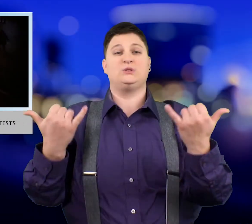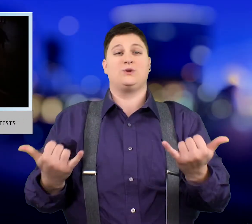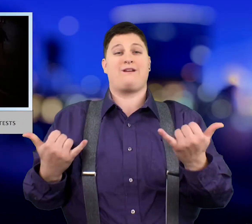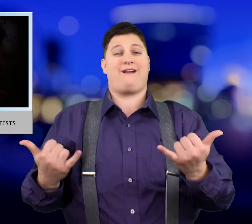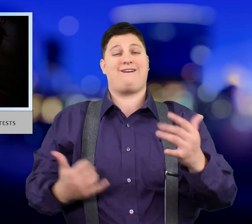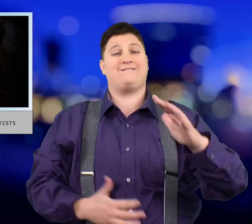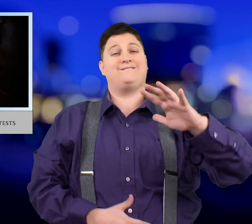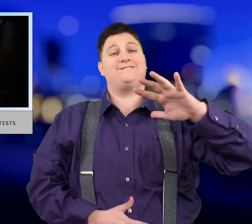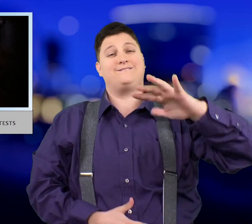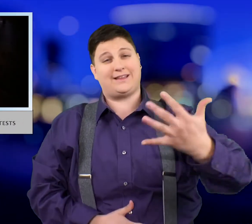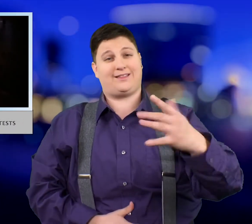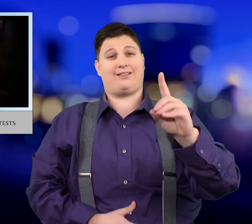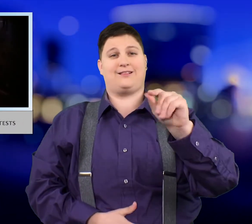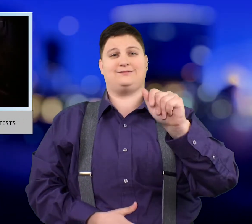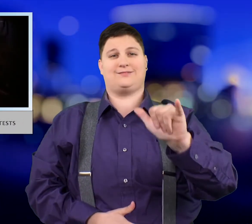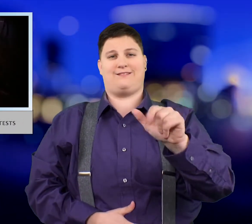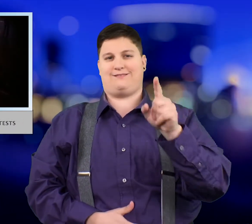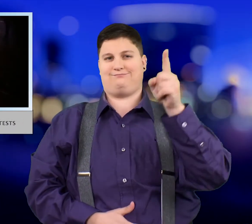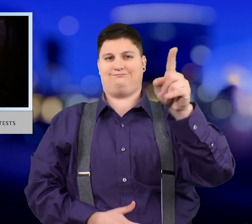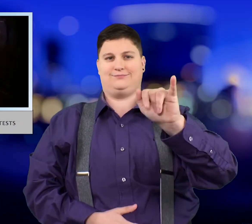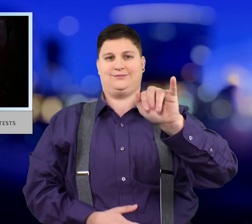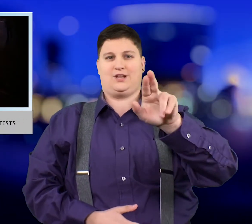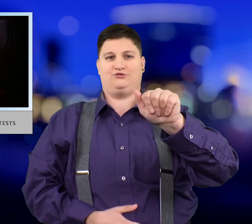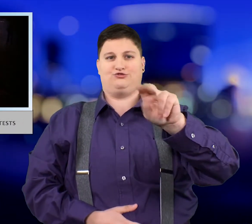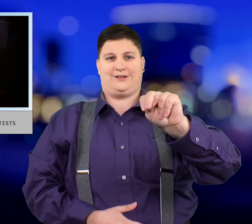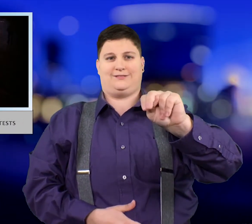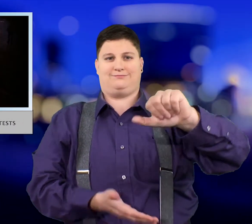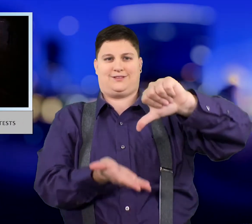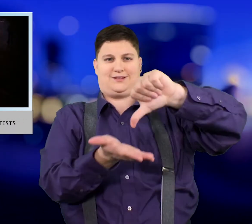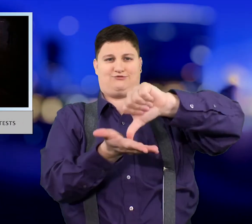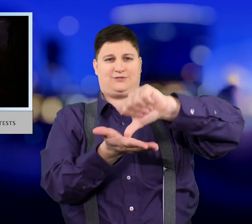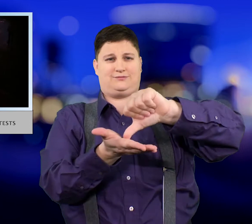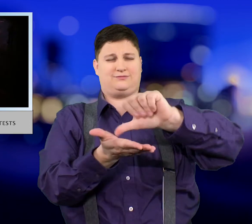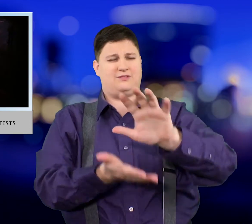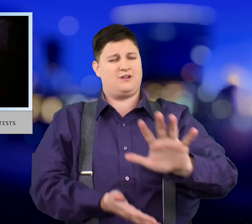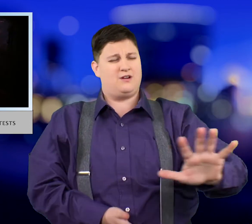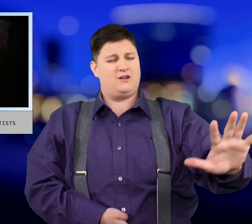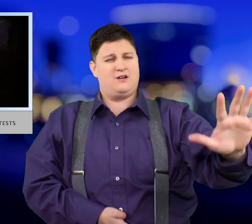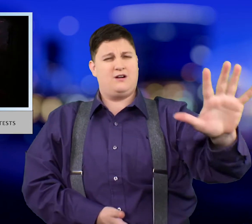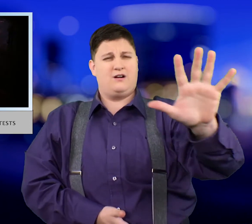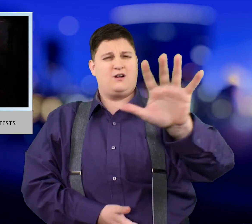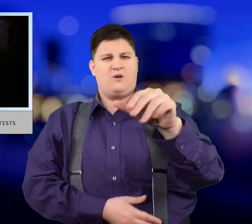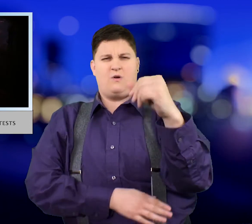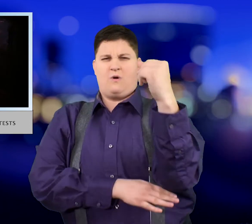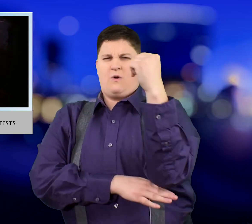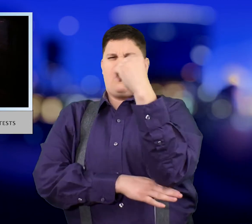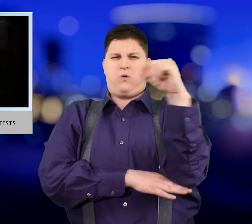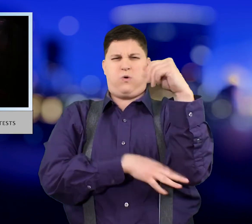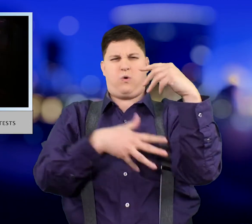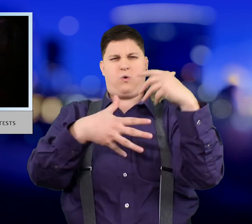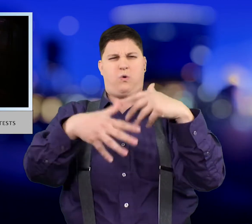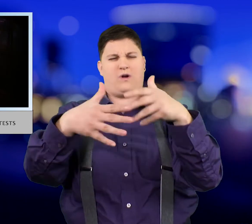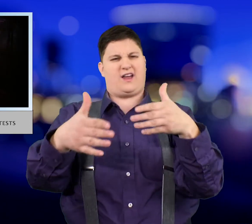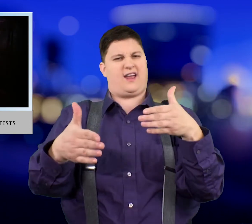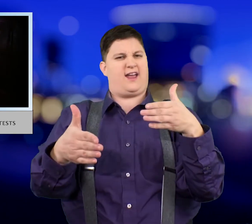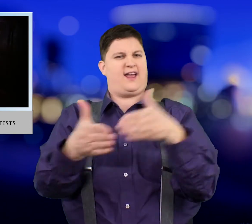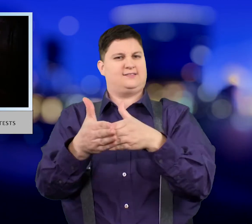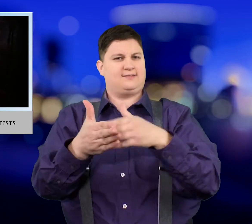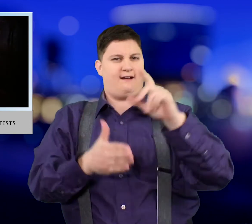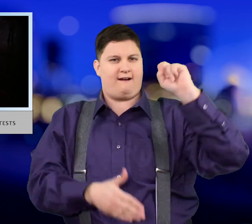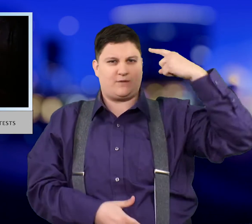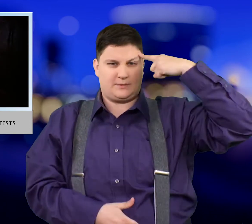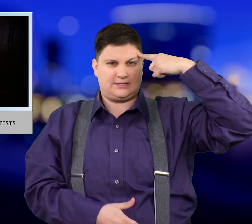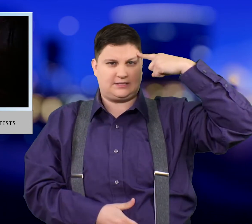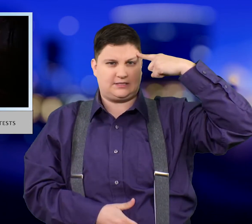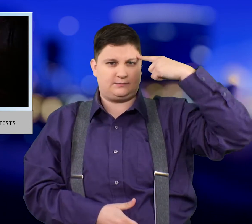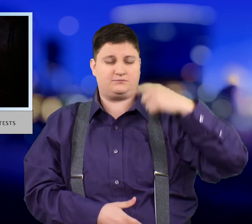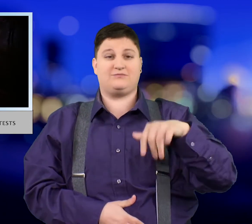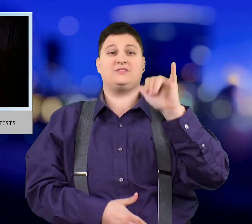Today marks day five of anti-government protests across Iran.